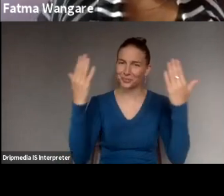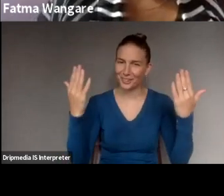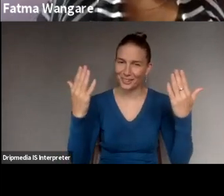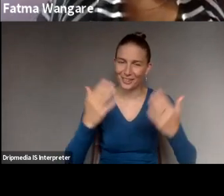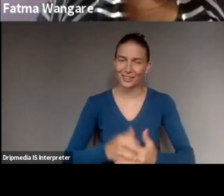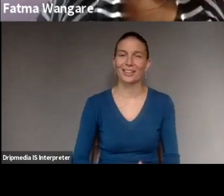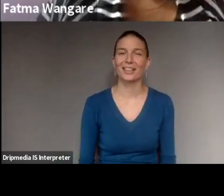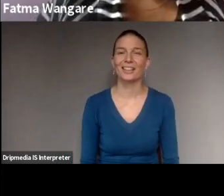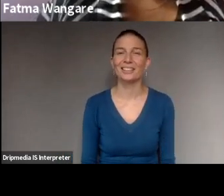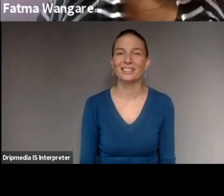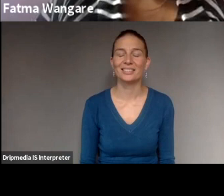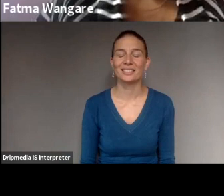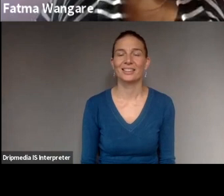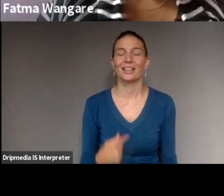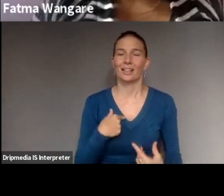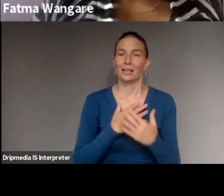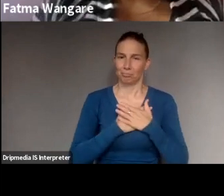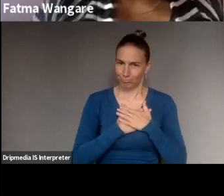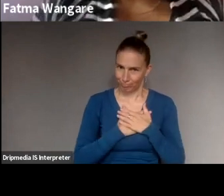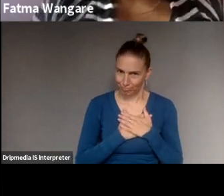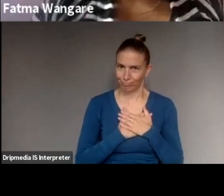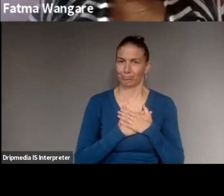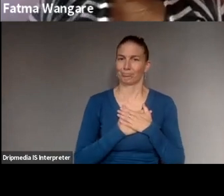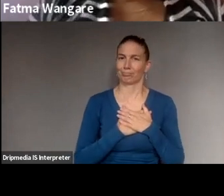I am humbled to share my experiences